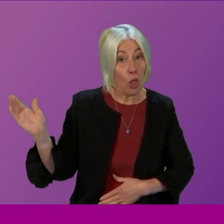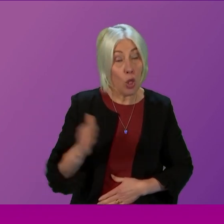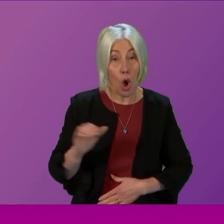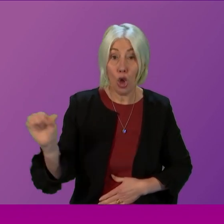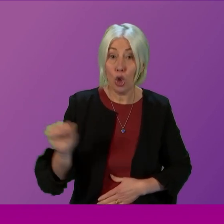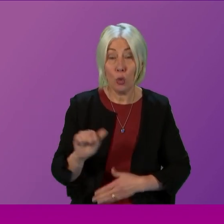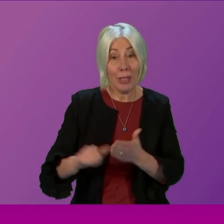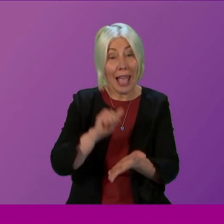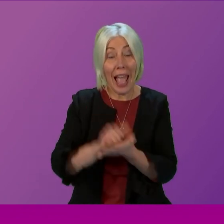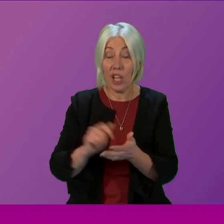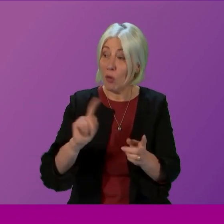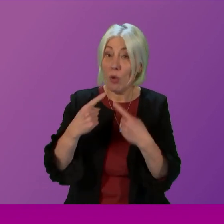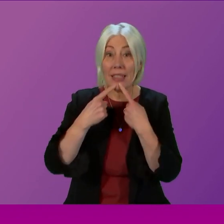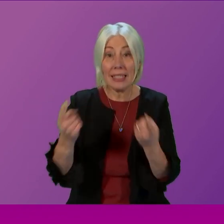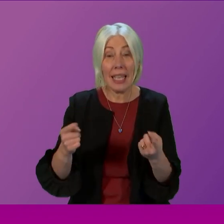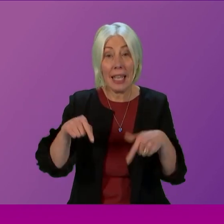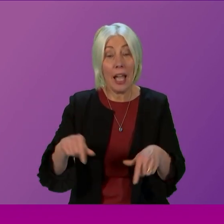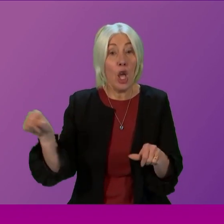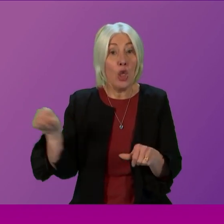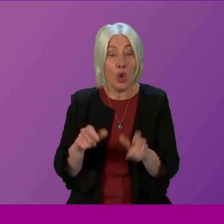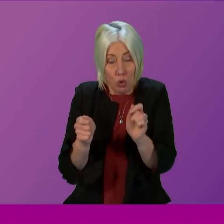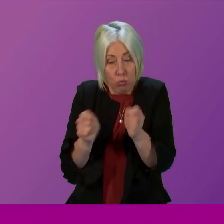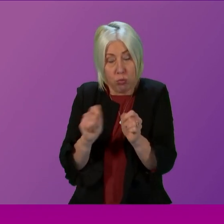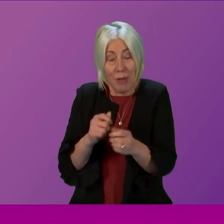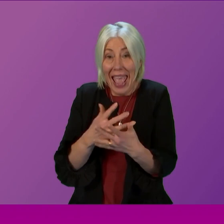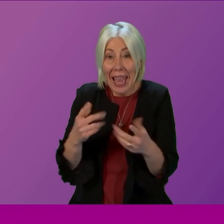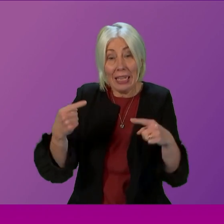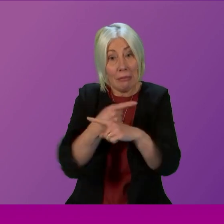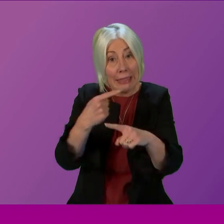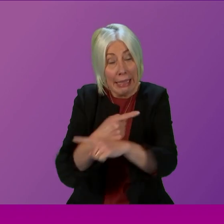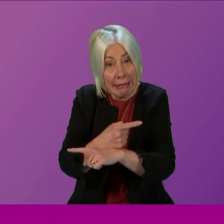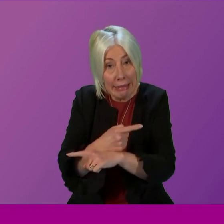in their contributions and to seek to remedy any factual inaccuracies, whether that is through the